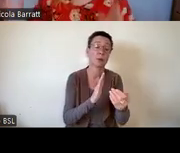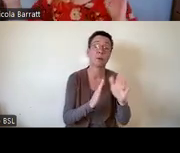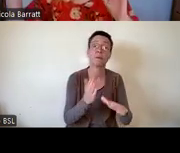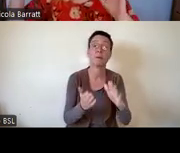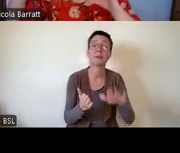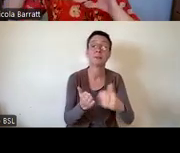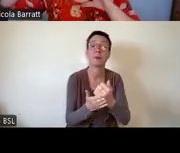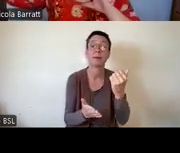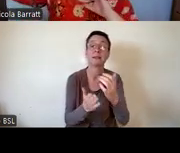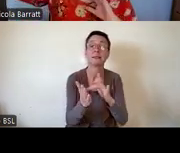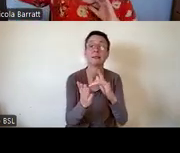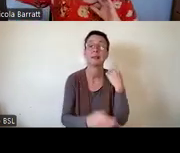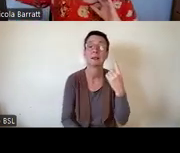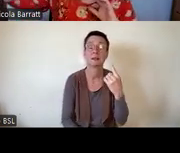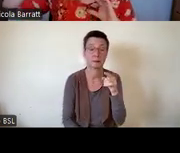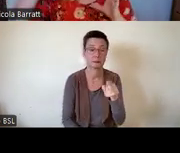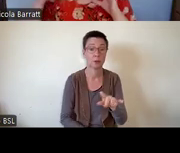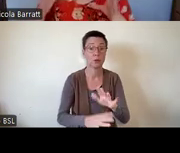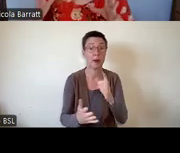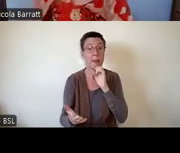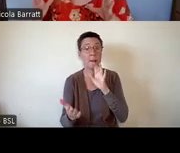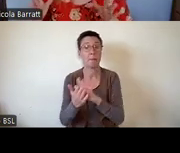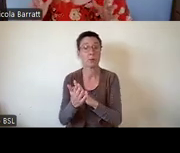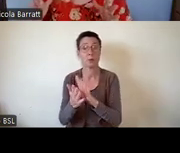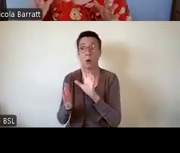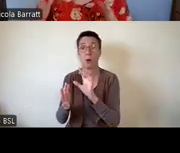Instead of posting out to your blog, you can put your blog posts on here.